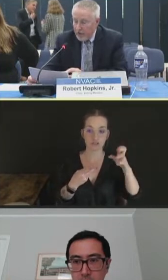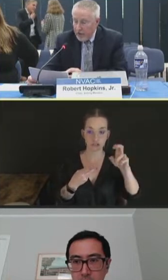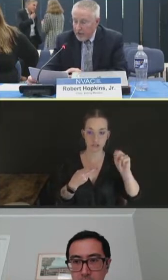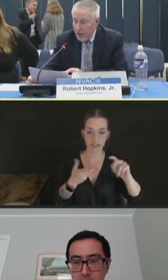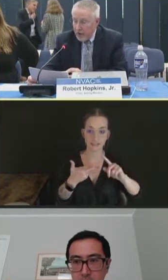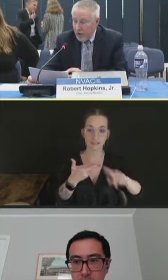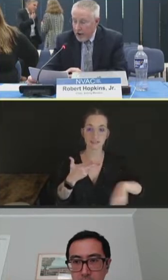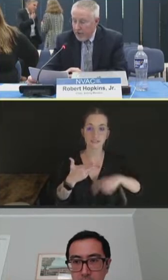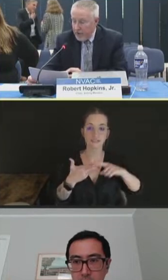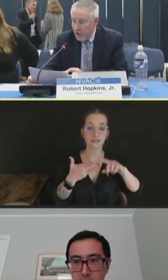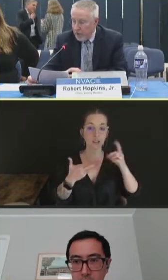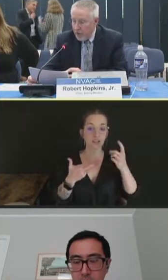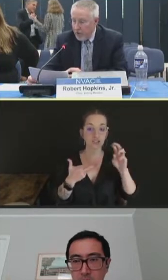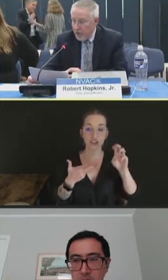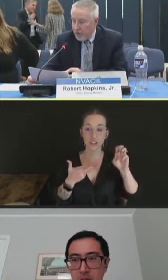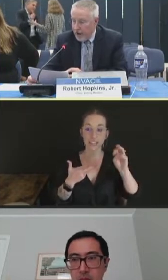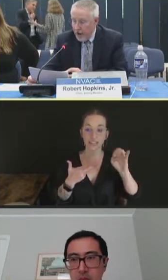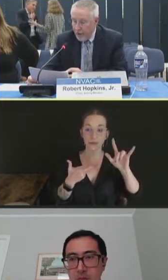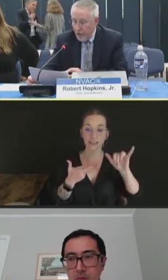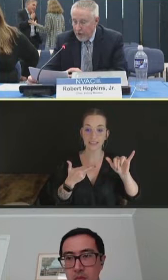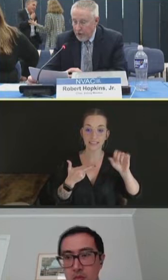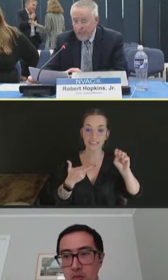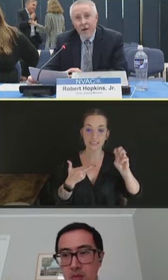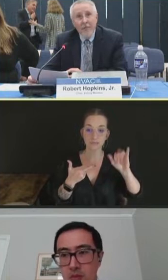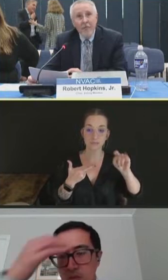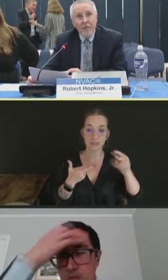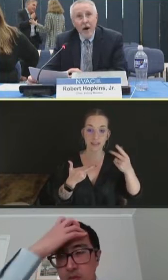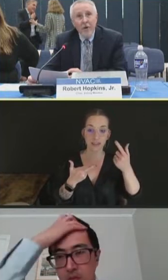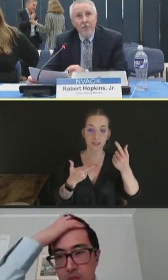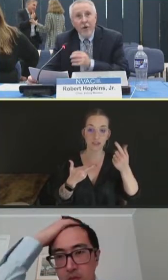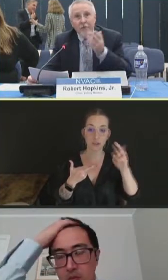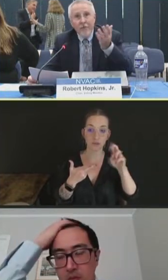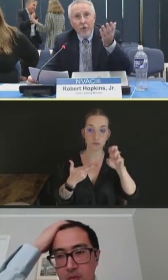Smith-Greenaway from University of Southern California. Miss Ahmad, you have the floor.